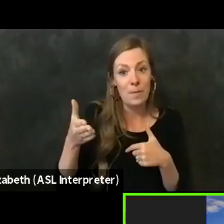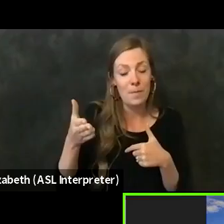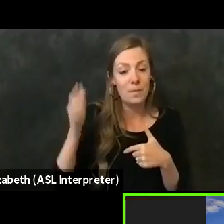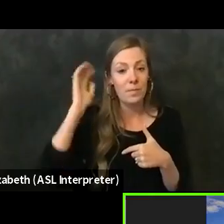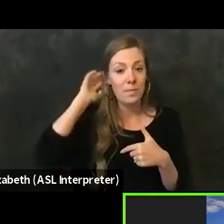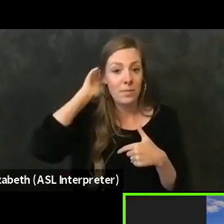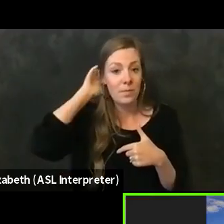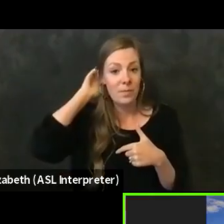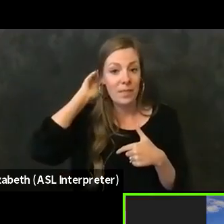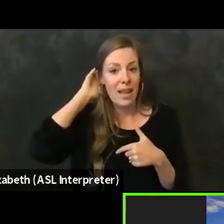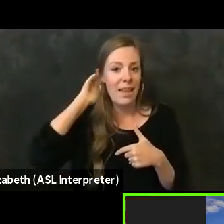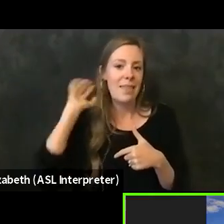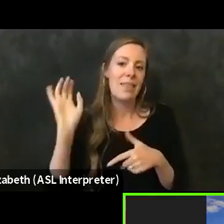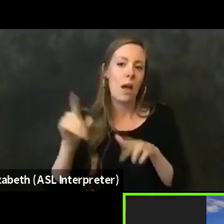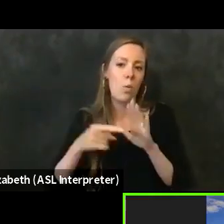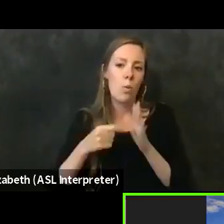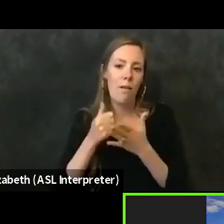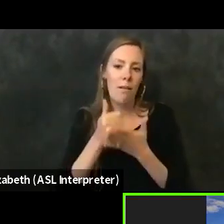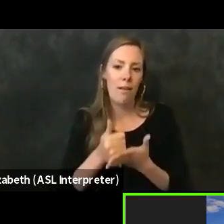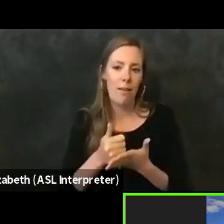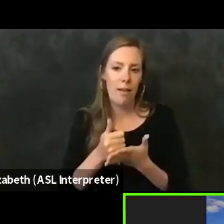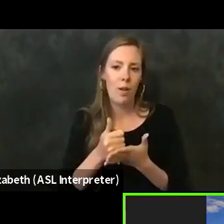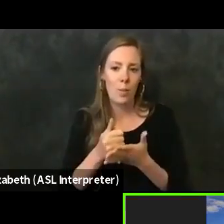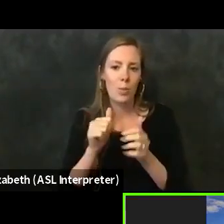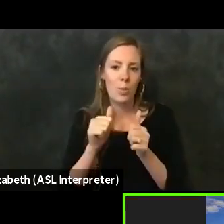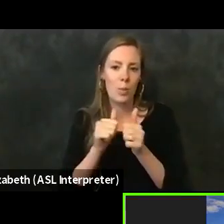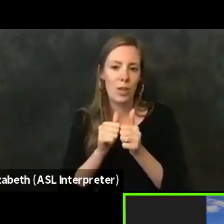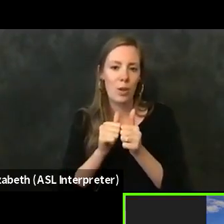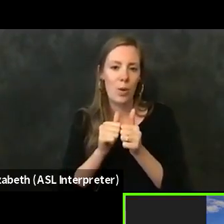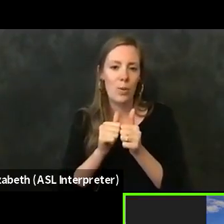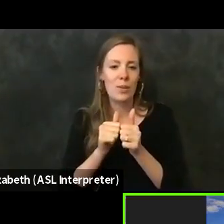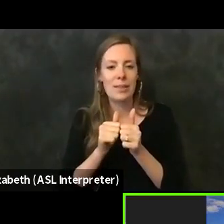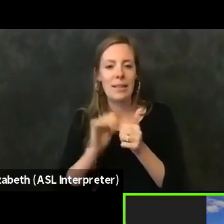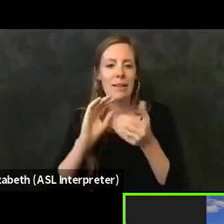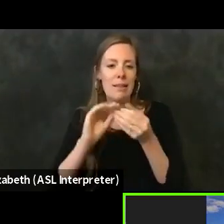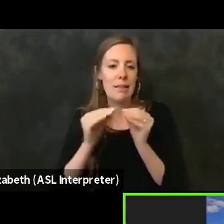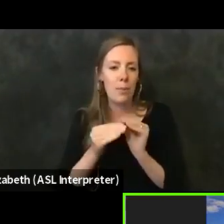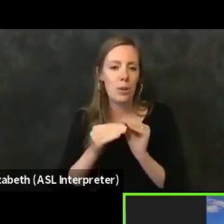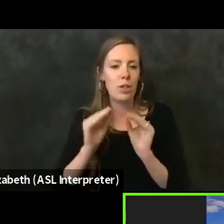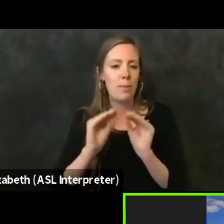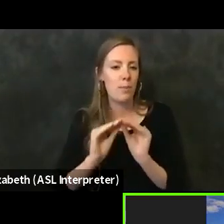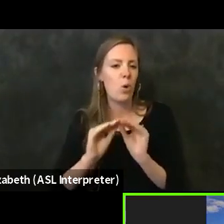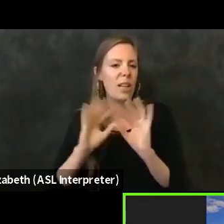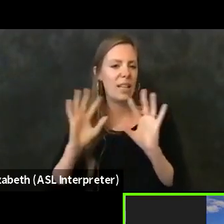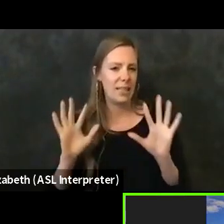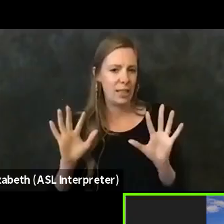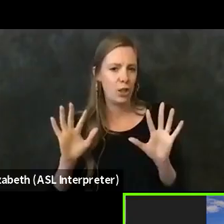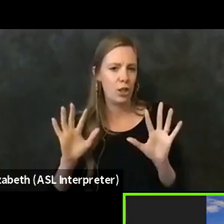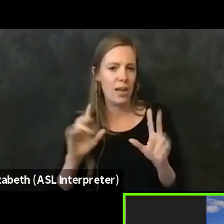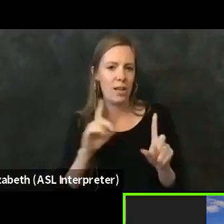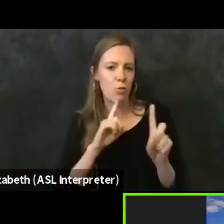the representation of of those primary providers to put those into people's arms and to report back maybe through the county.